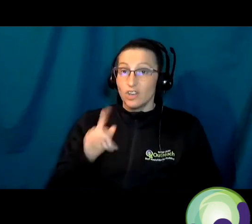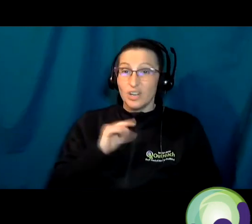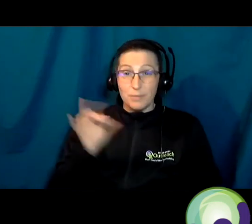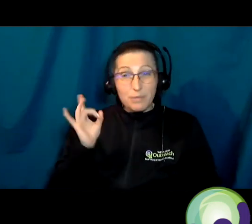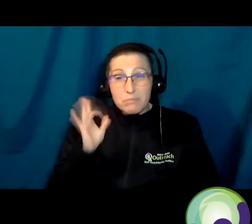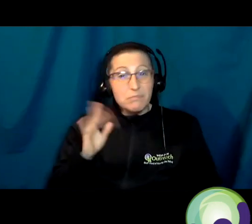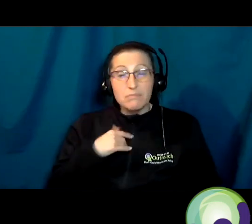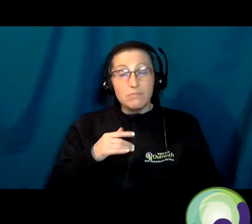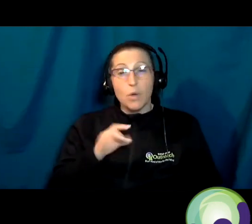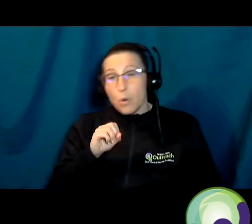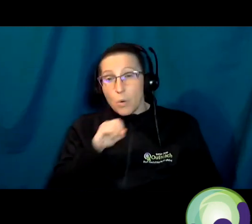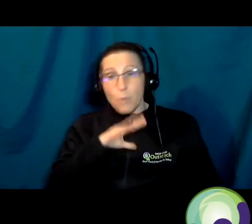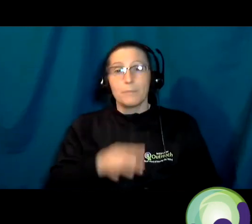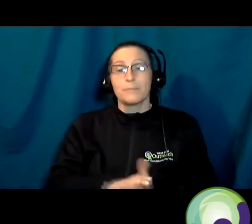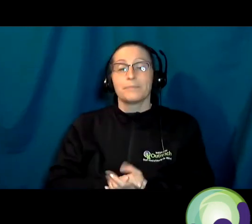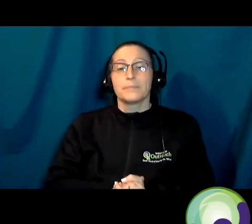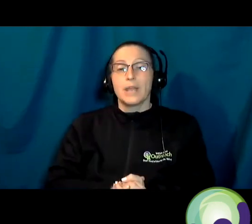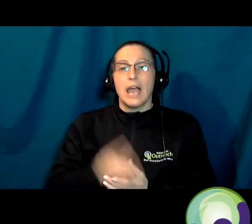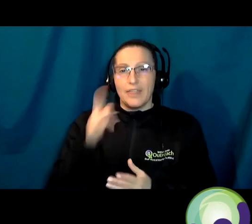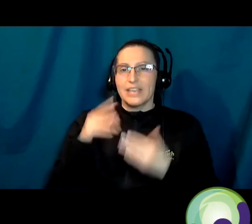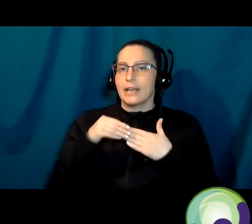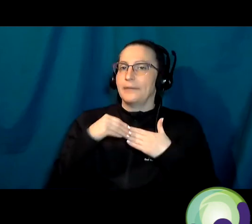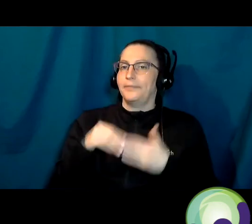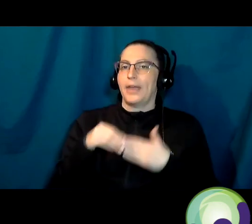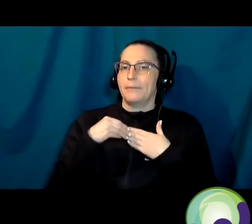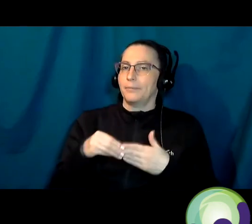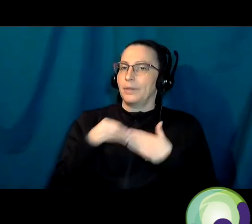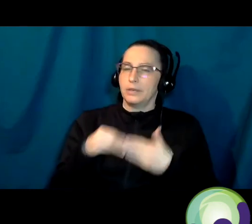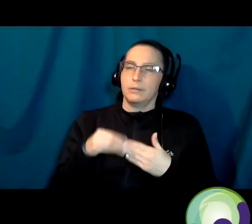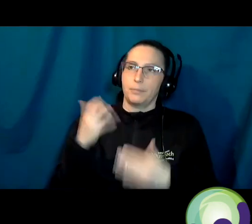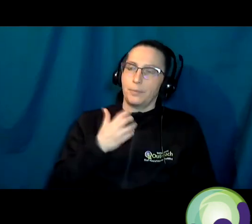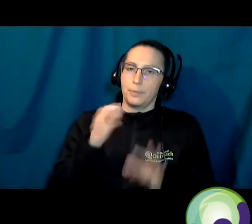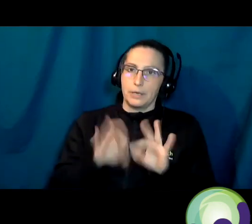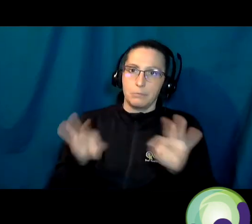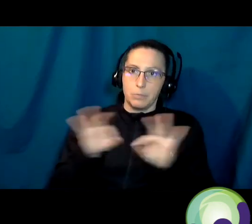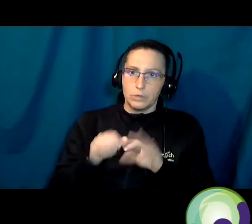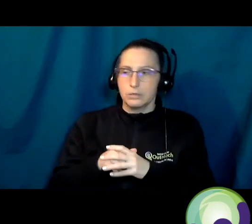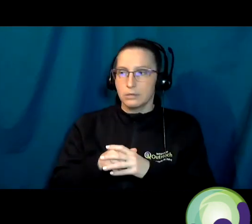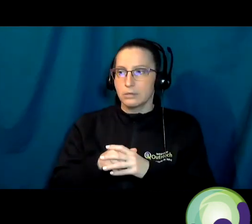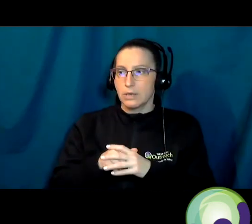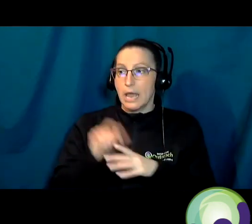I think adaptability is going to be the biggest thing. Being willing to listen, and